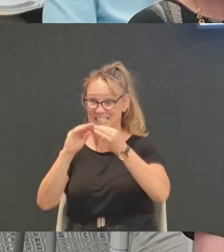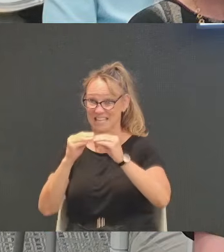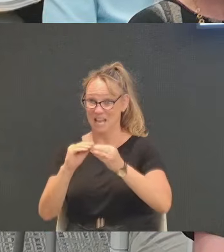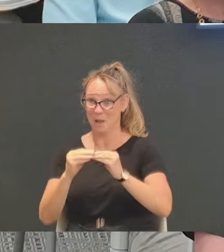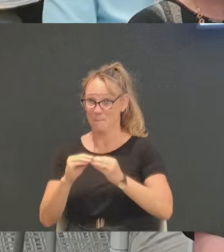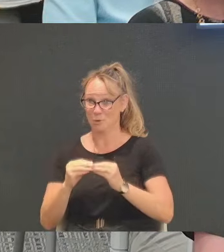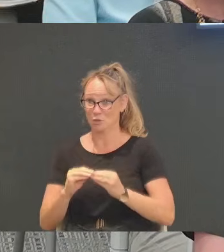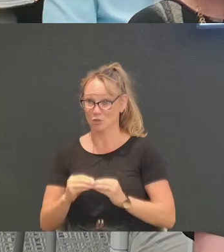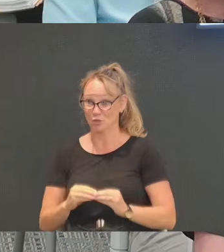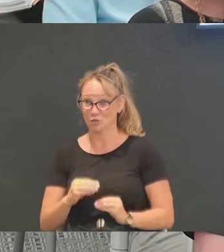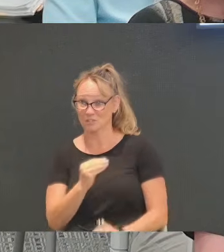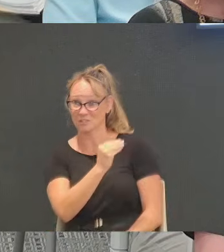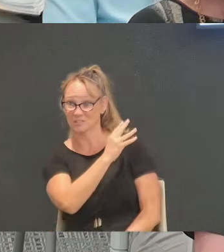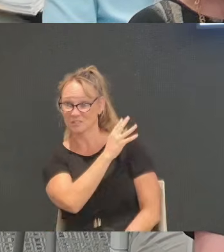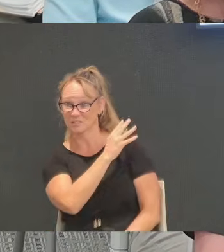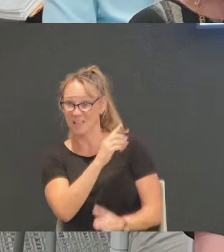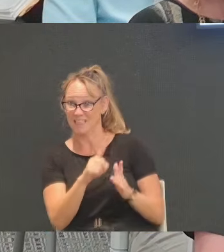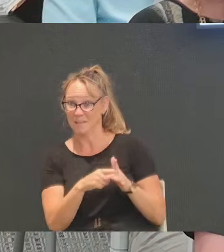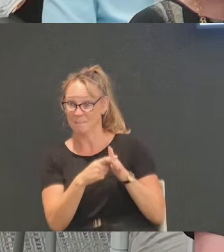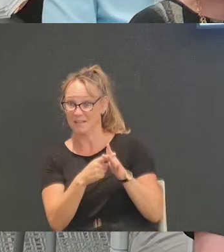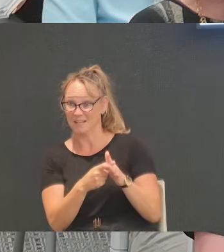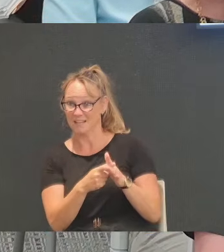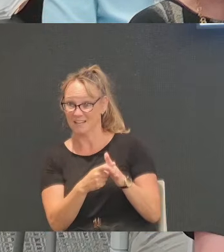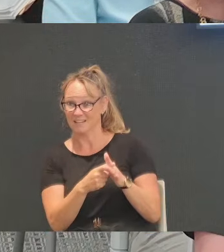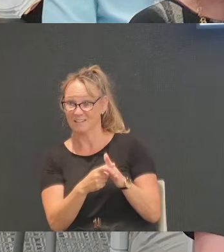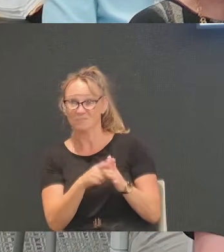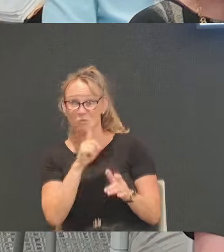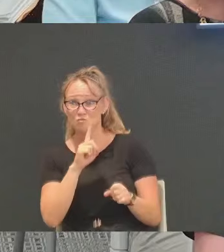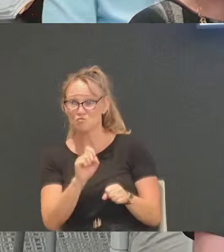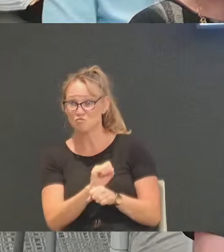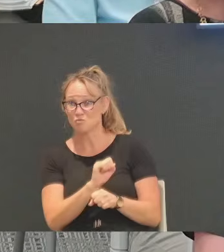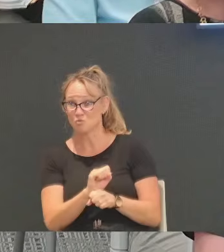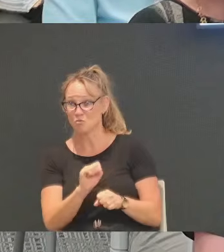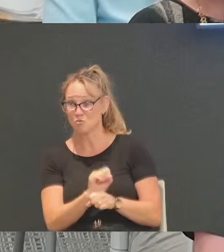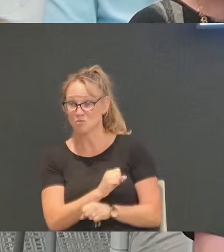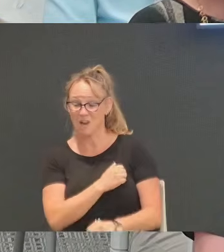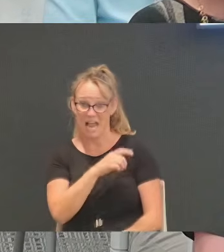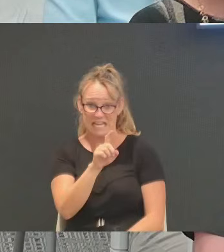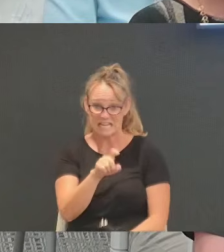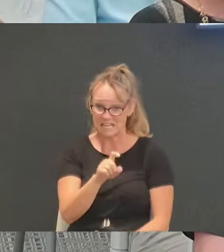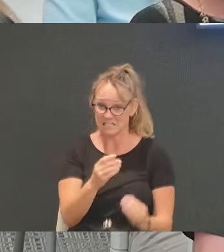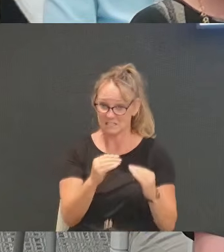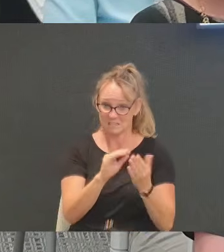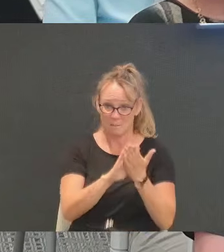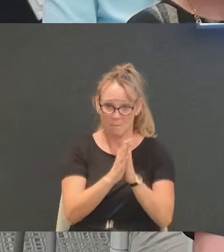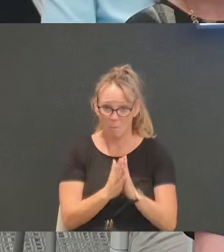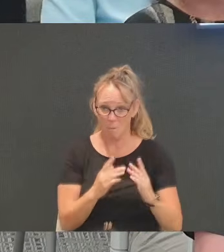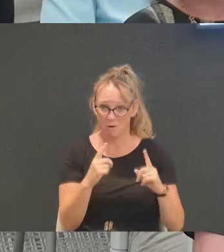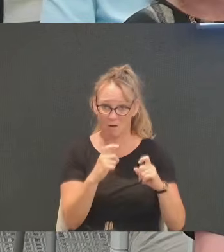needs in fact are getting much more complex. The dollars that are needed are just getting